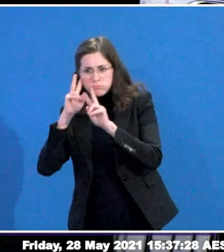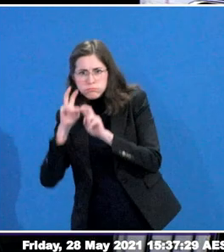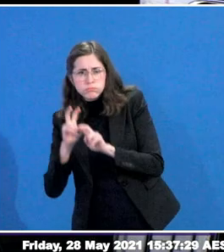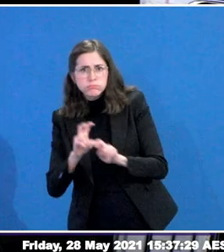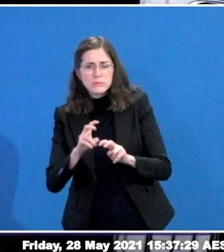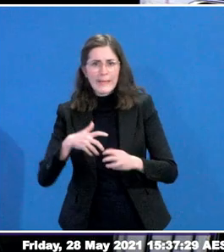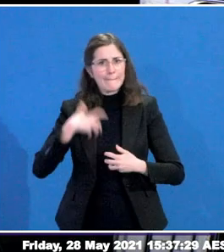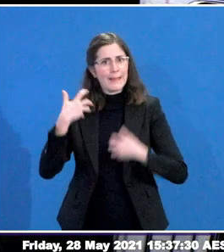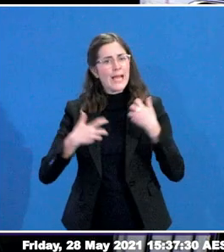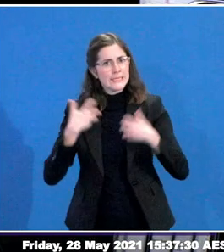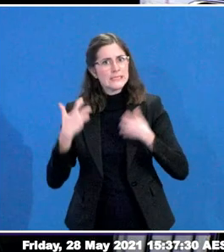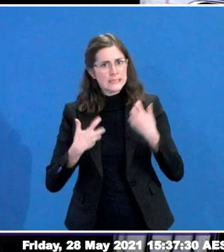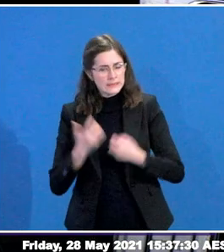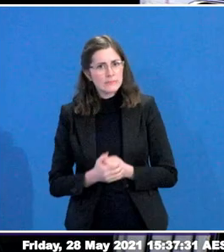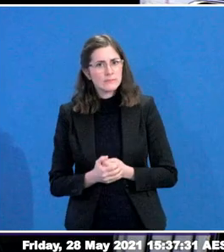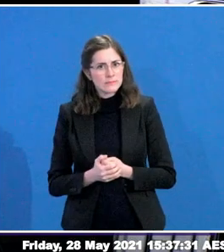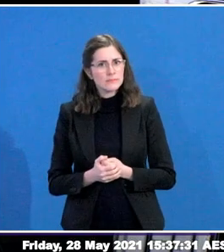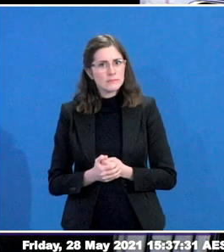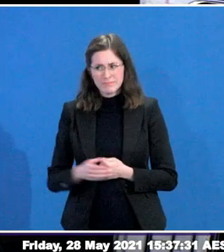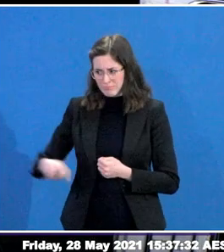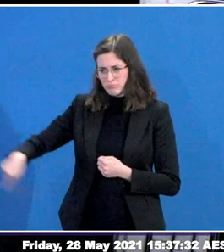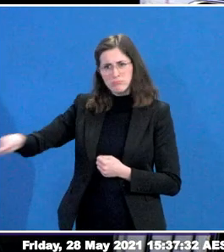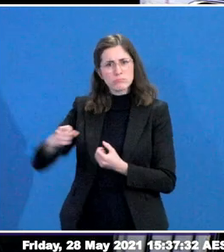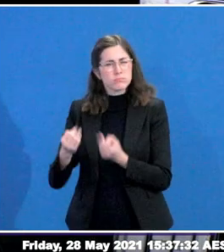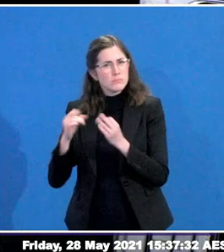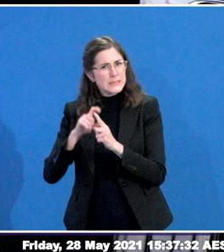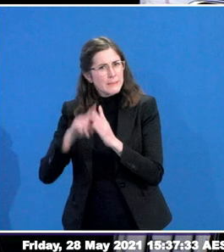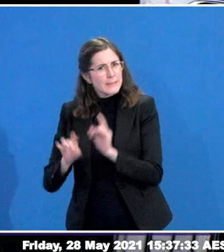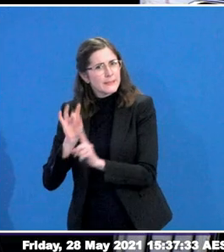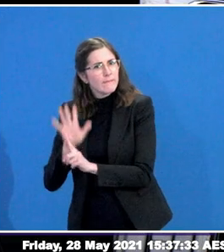Important as those issues are, questions also arise as to the oversight